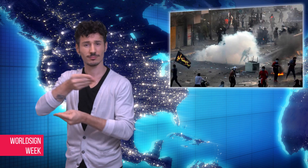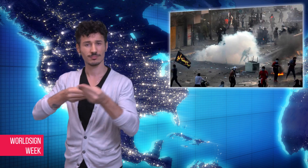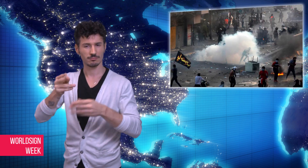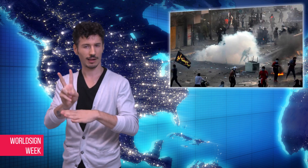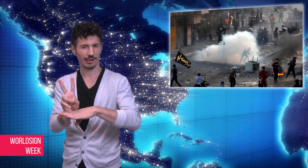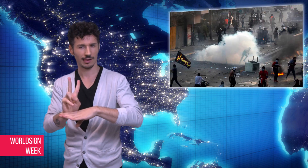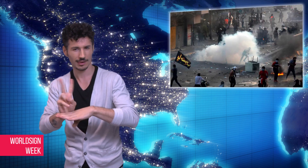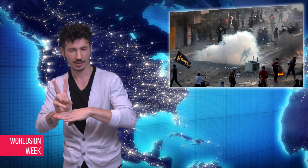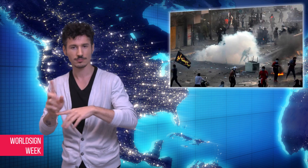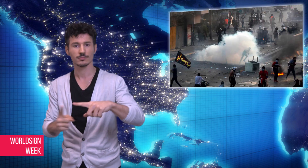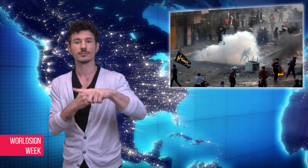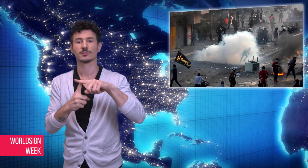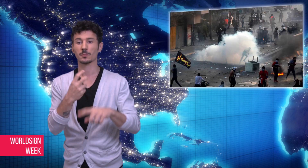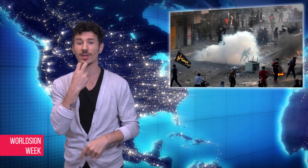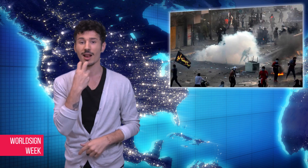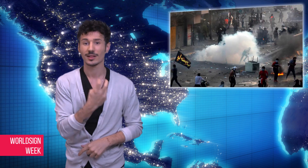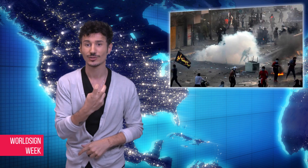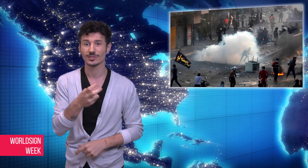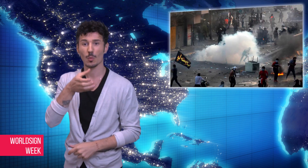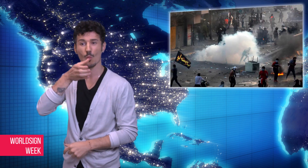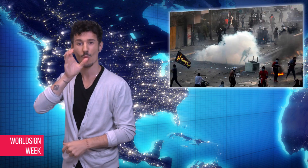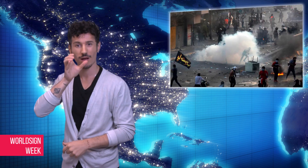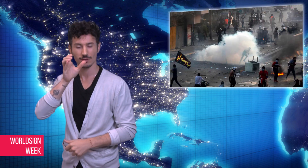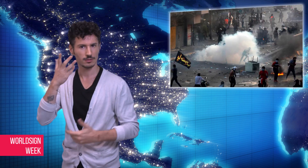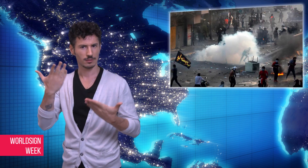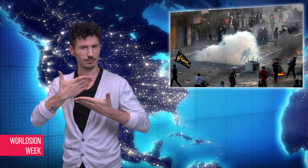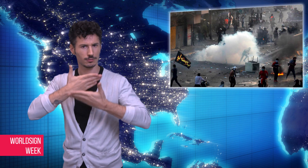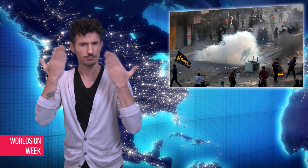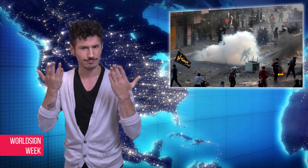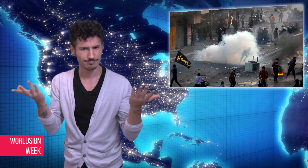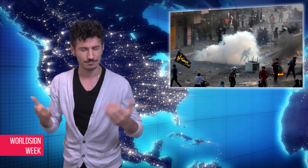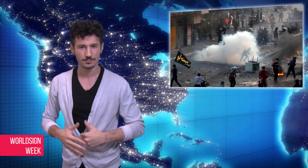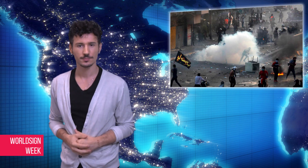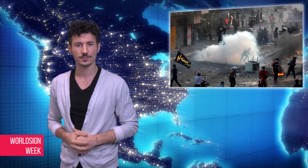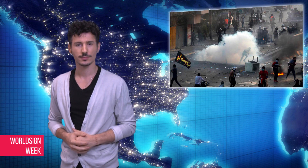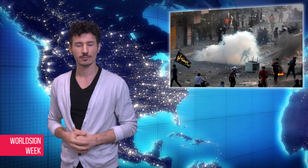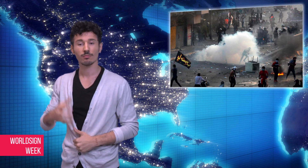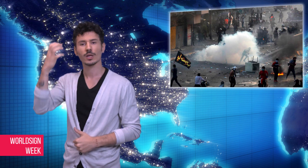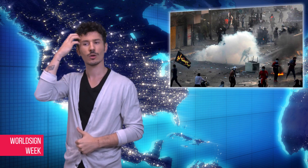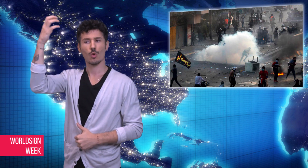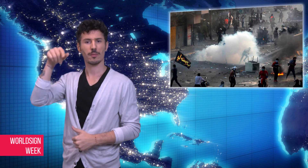unemployment, corruption, and lack of basic services